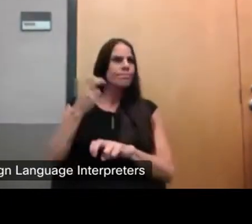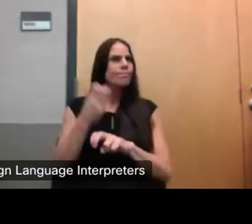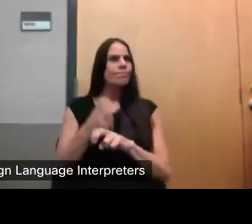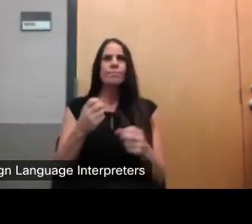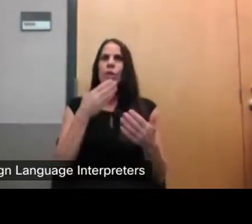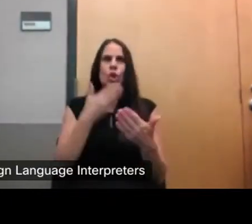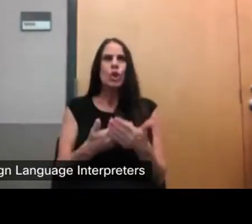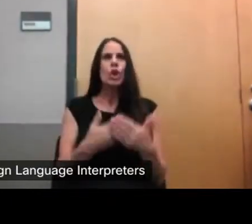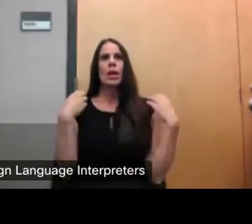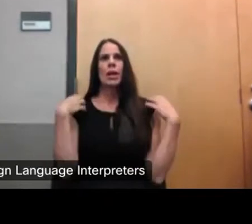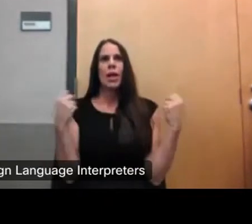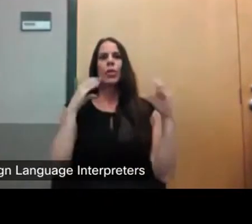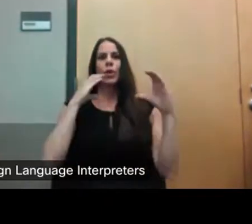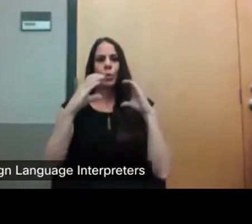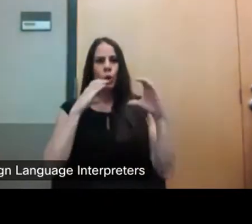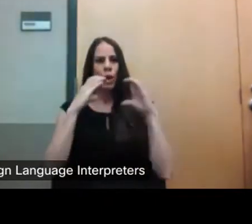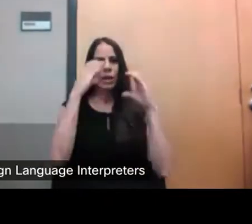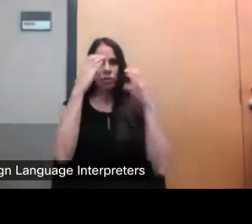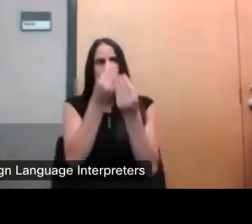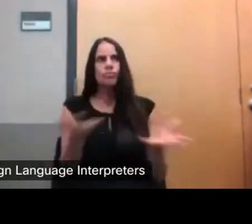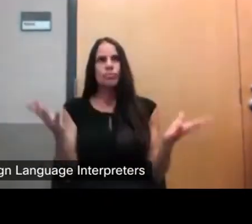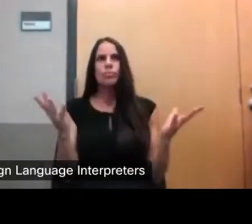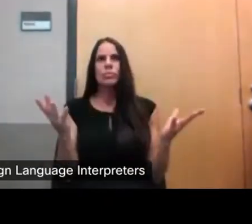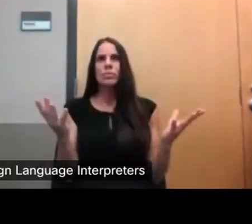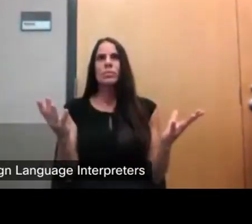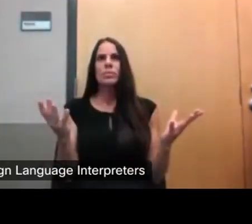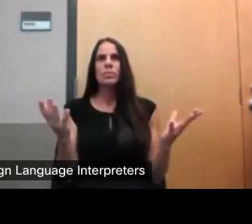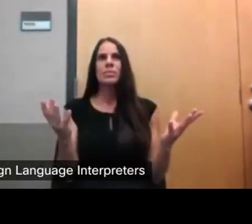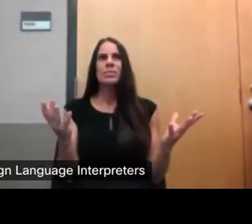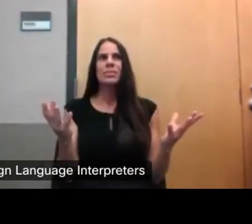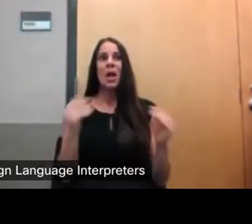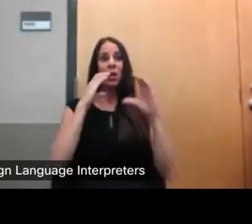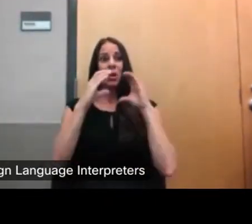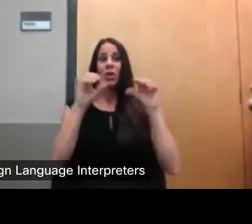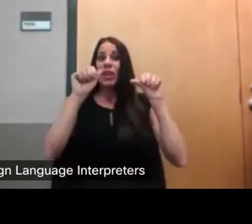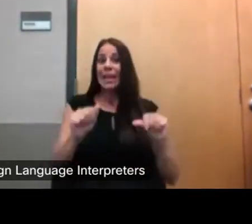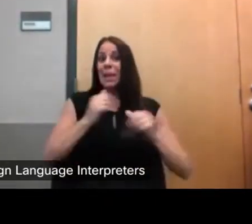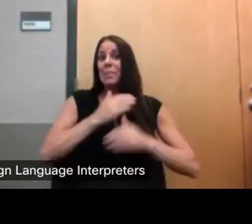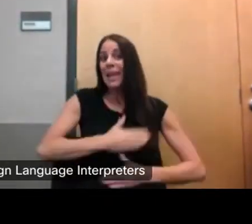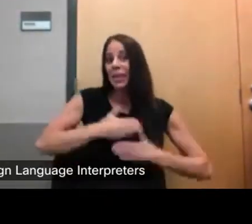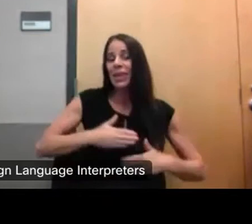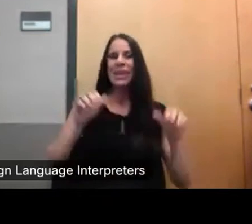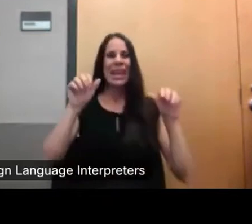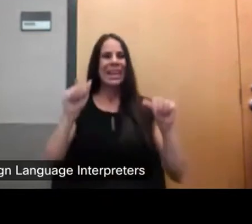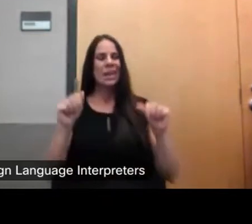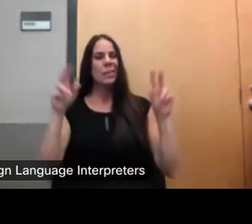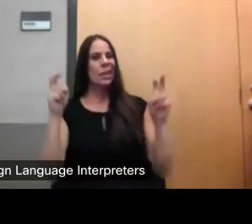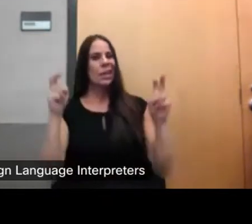Communications, though they can be entertaining or are heavy or however, but that we maintain,